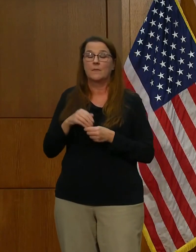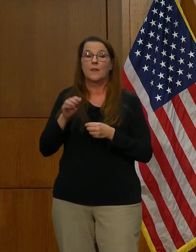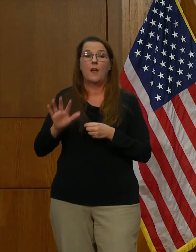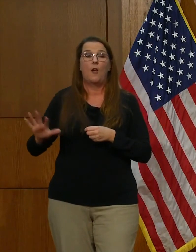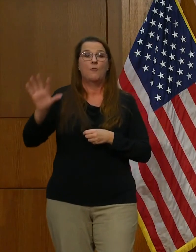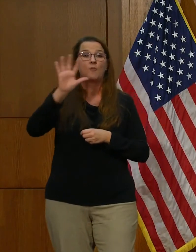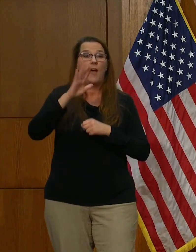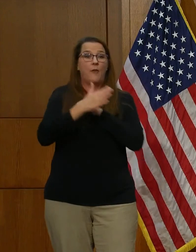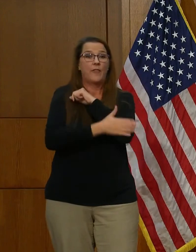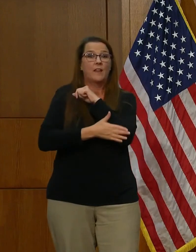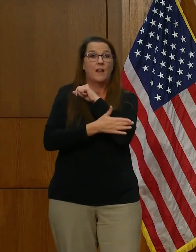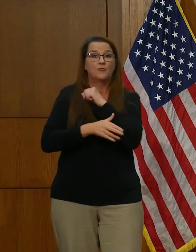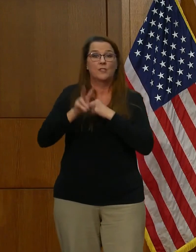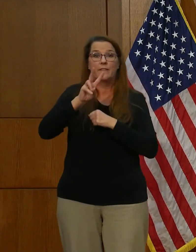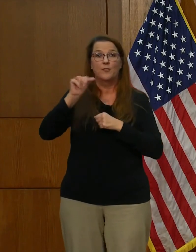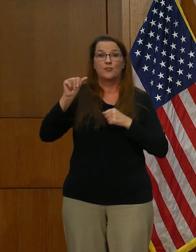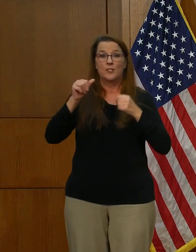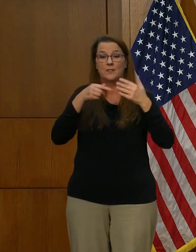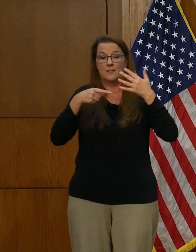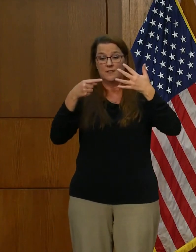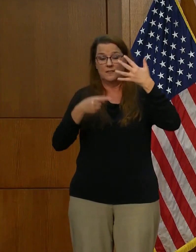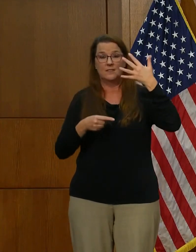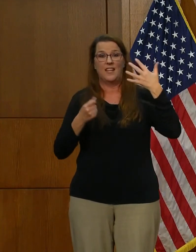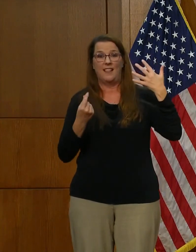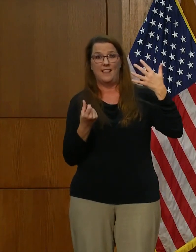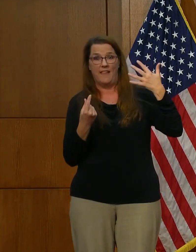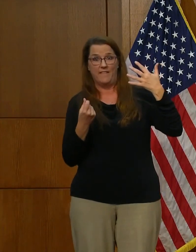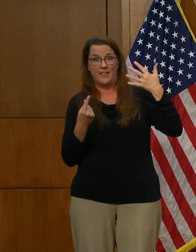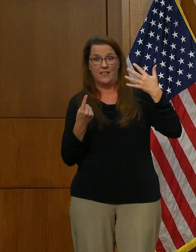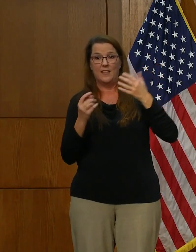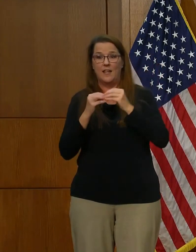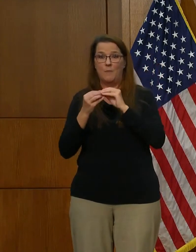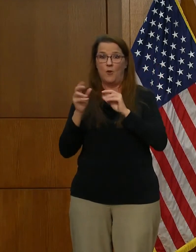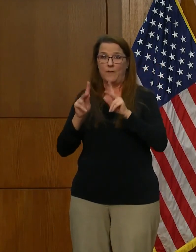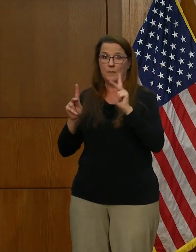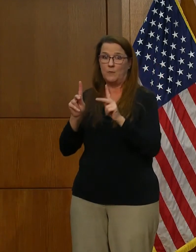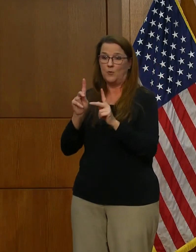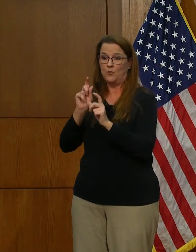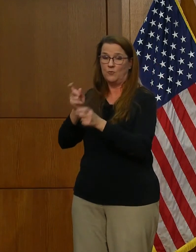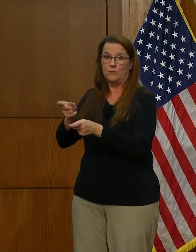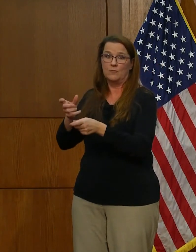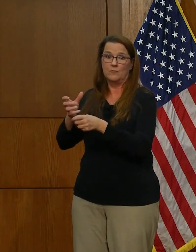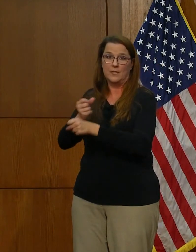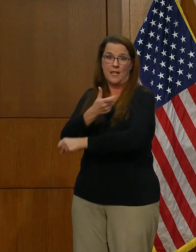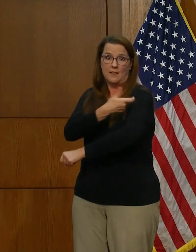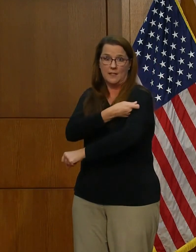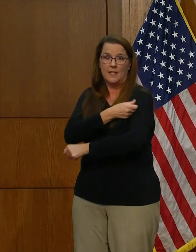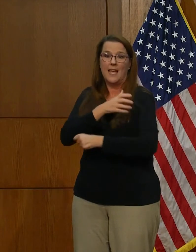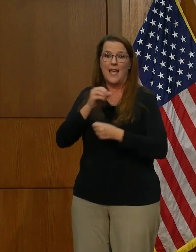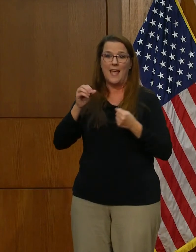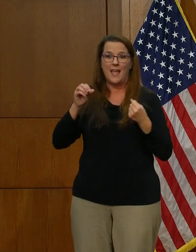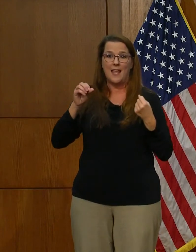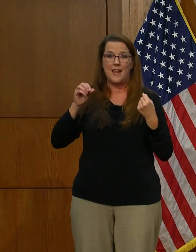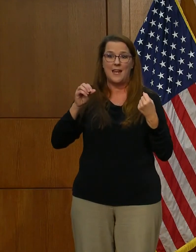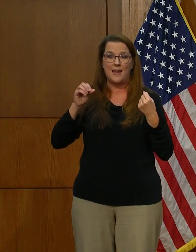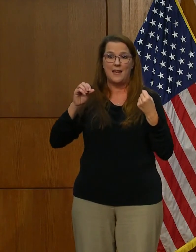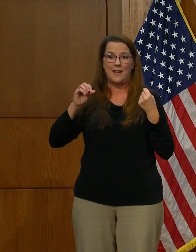COMMONWEALTH, WHERE 11TH IN THE COUNTRY IN TERMS OF DOSES GIVEN.